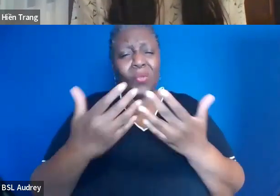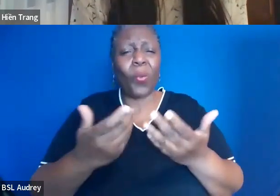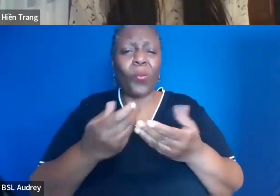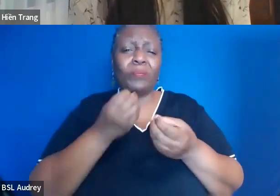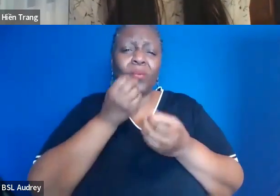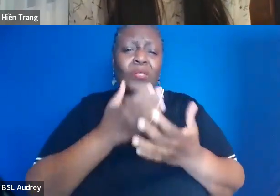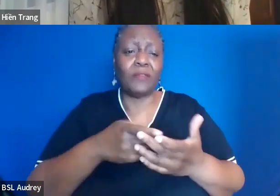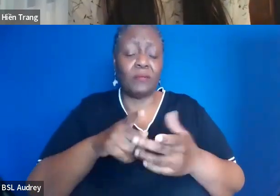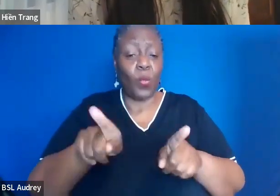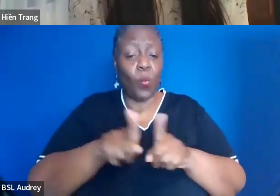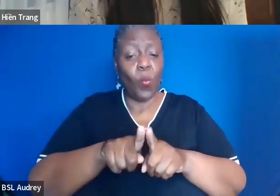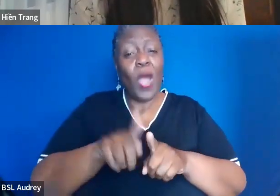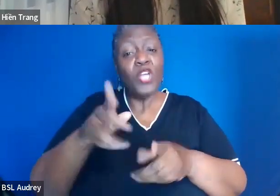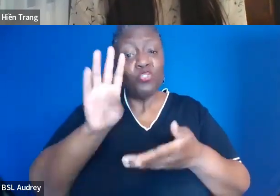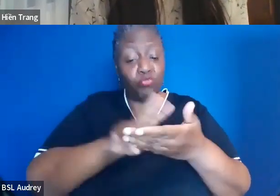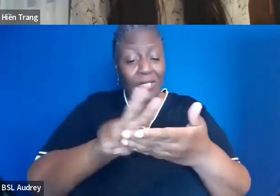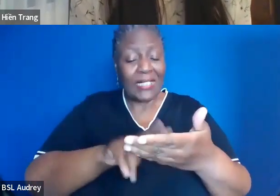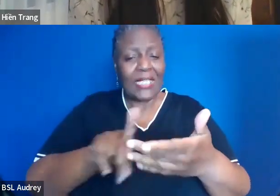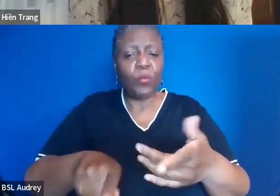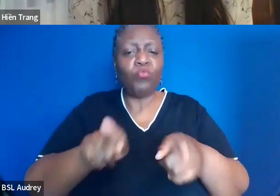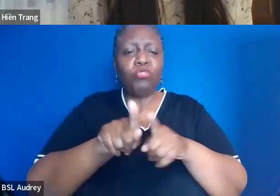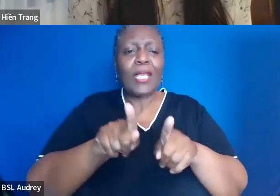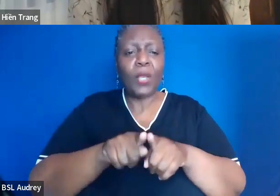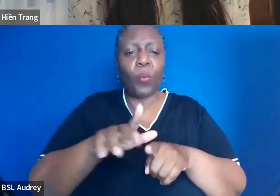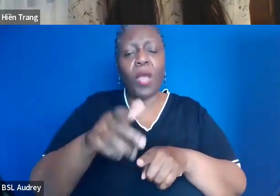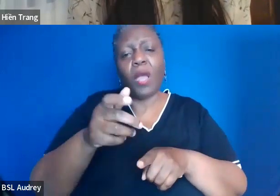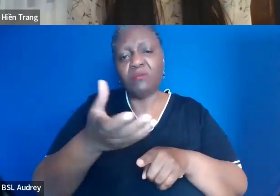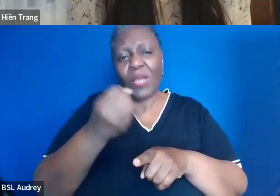um we had a question while you were reading about where to find these poems and once again they're